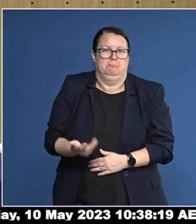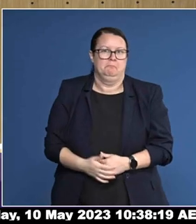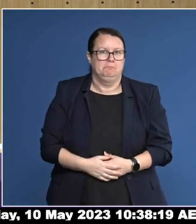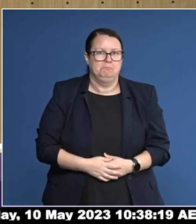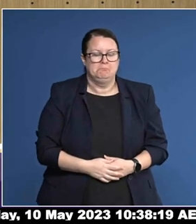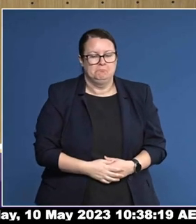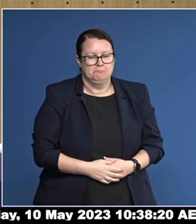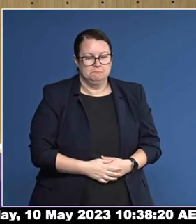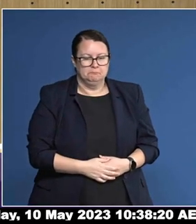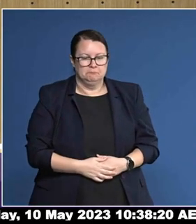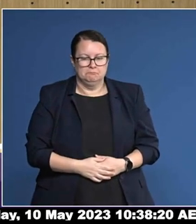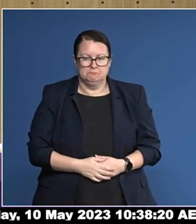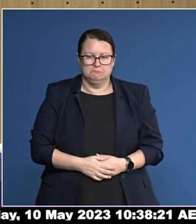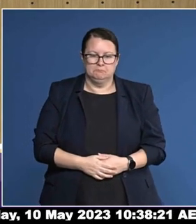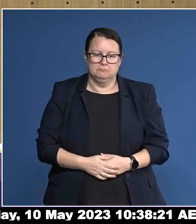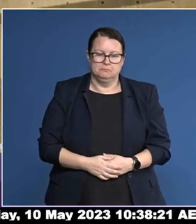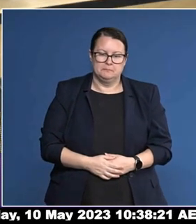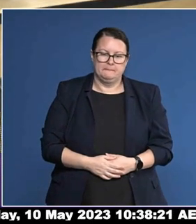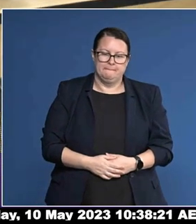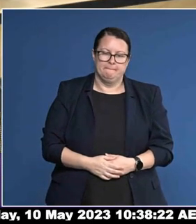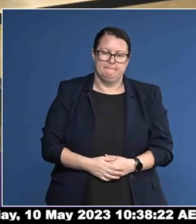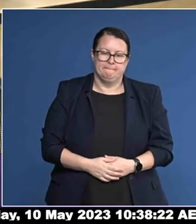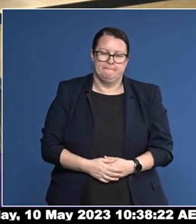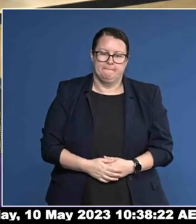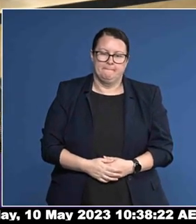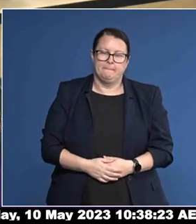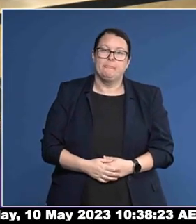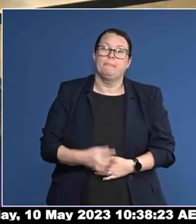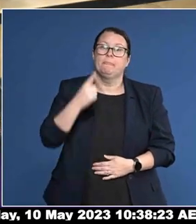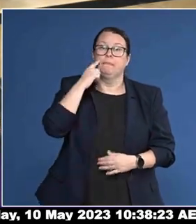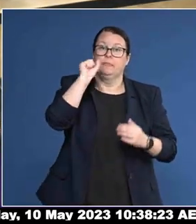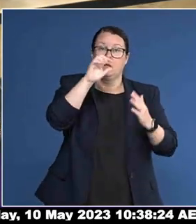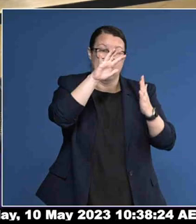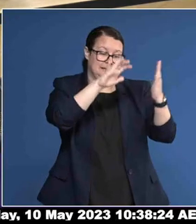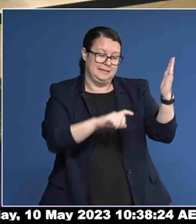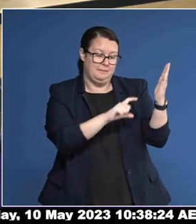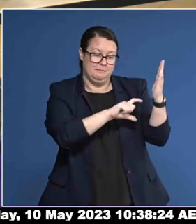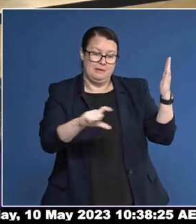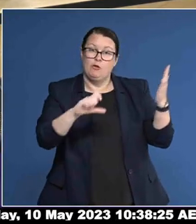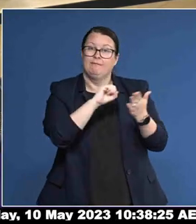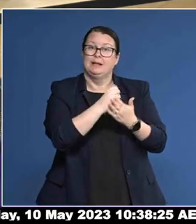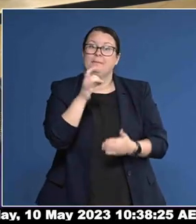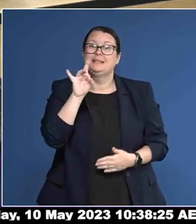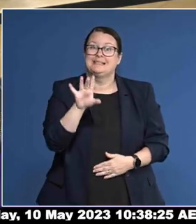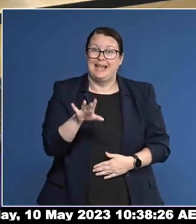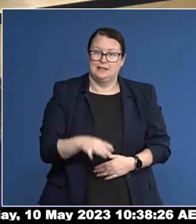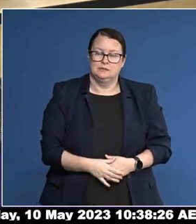If I can take you to paragraph 10 of your statement, you speak about - the